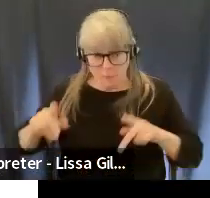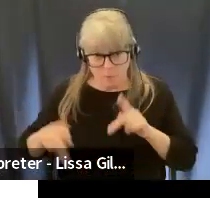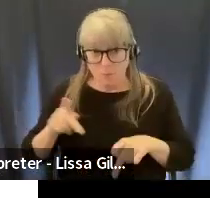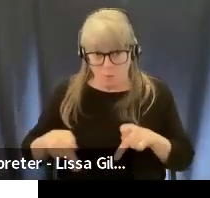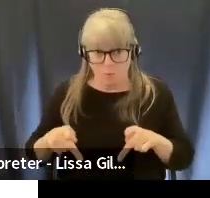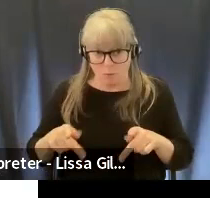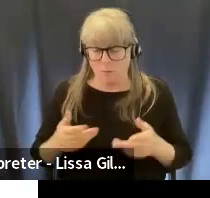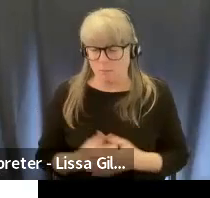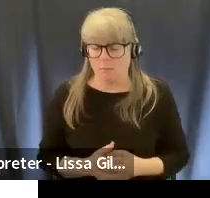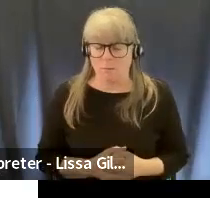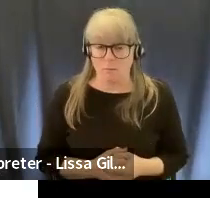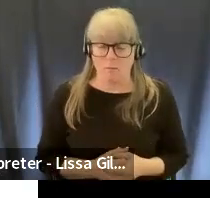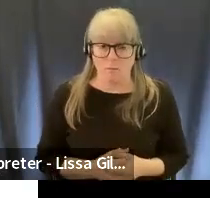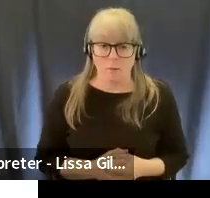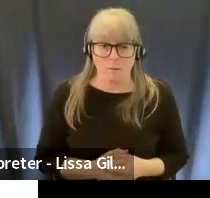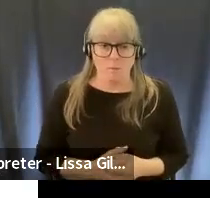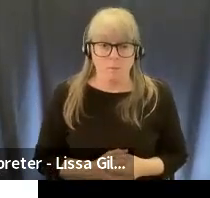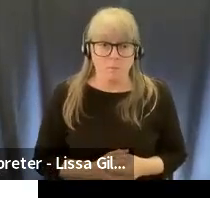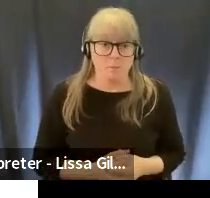we're open.